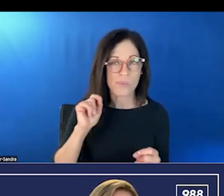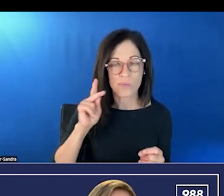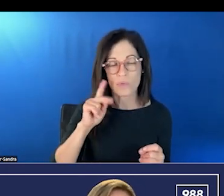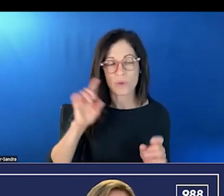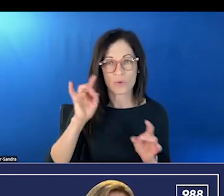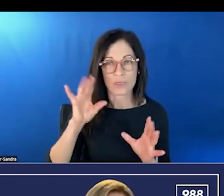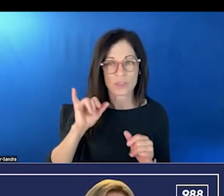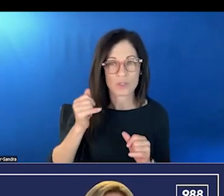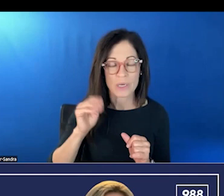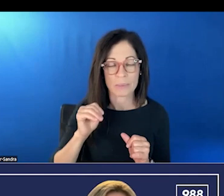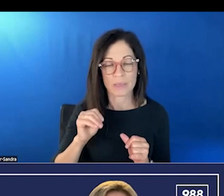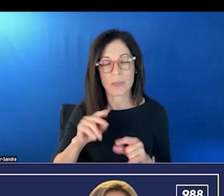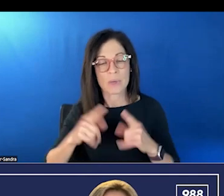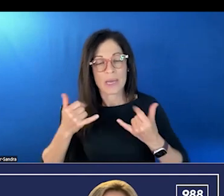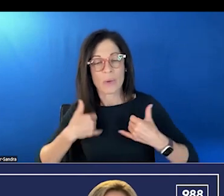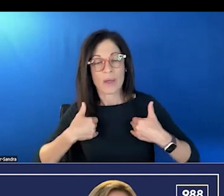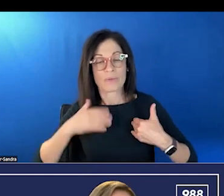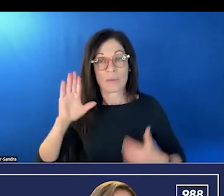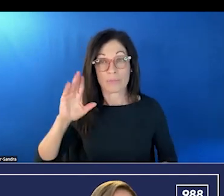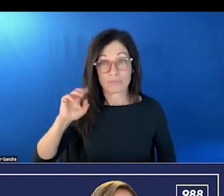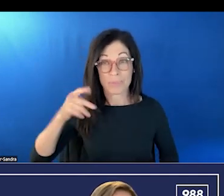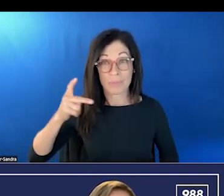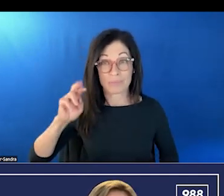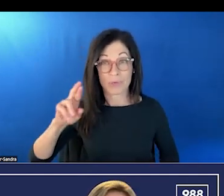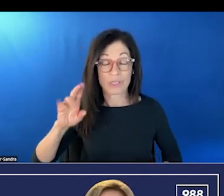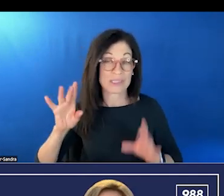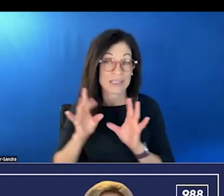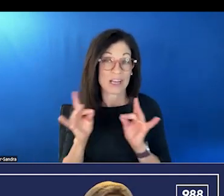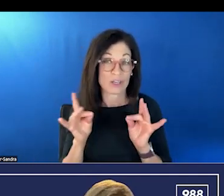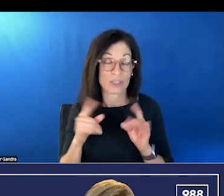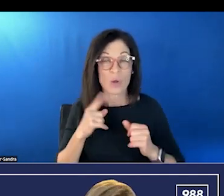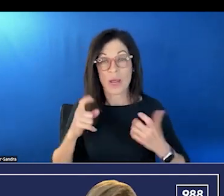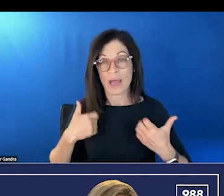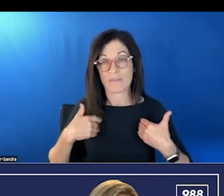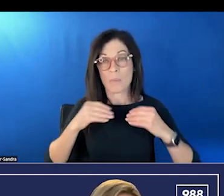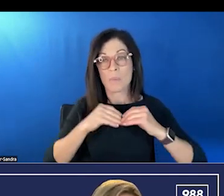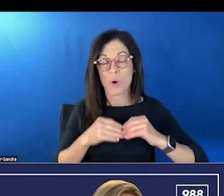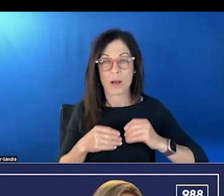WE HAVE BUMPER STICKERS AND ADDED MORE USER BRANDED PHOTOS.